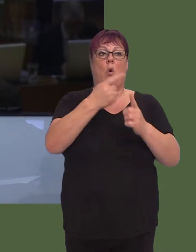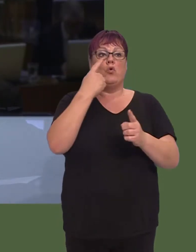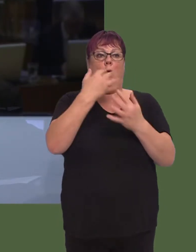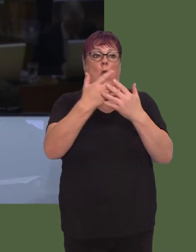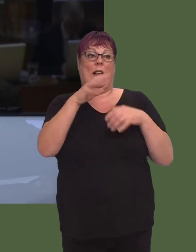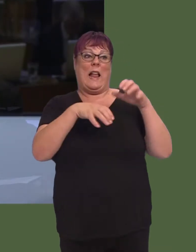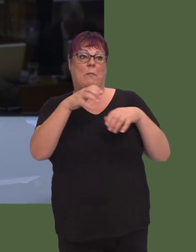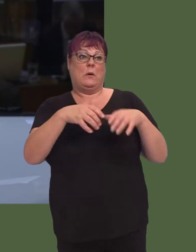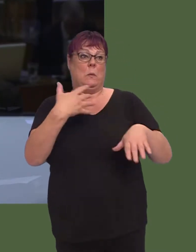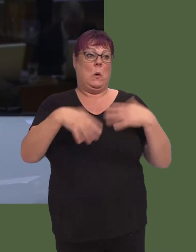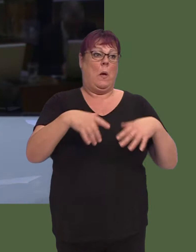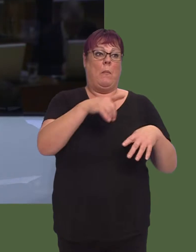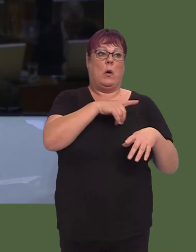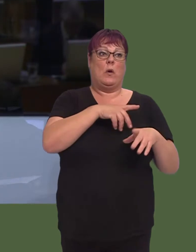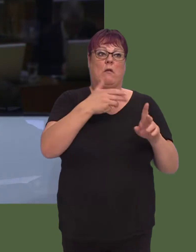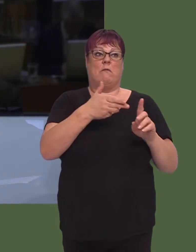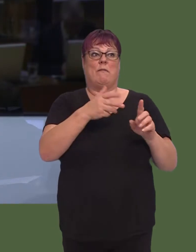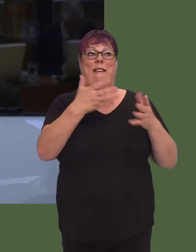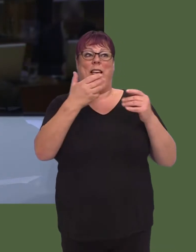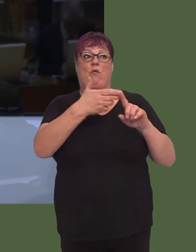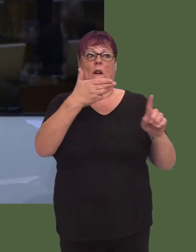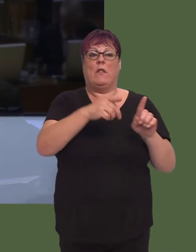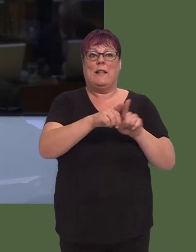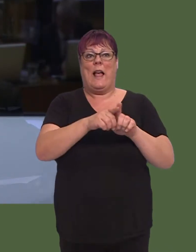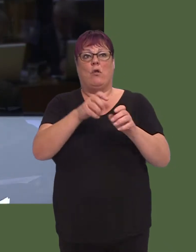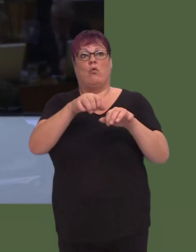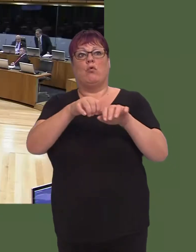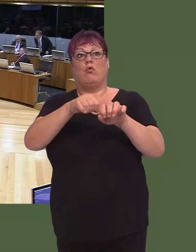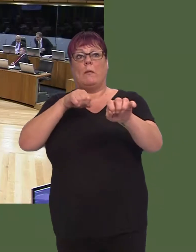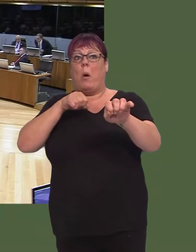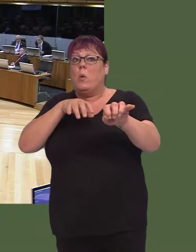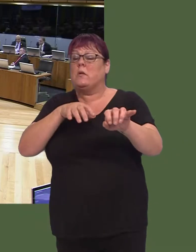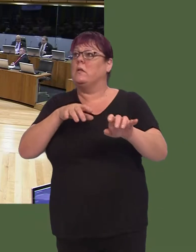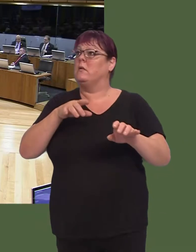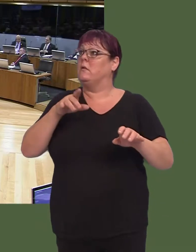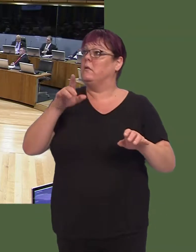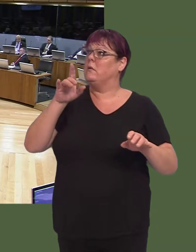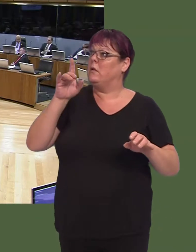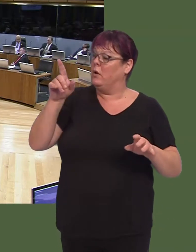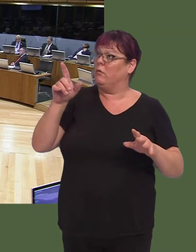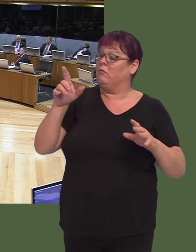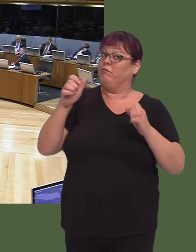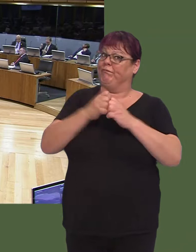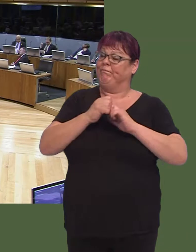in the area caused by air rifles and crossbows? Carwyn Jones AM: That's deeply distressing.